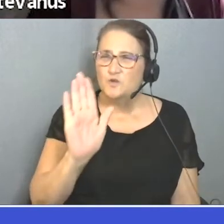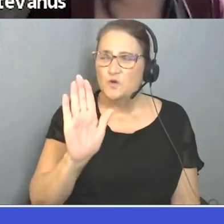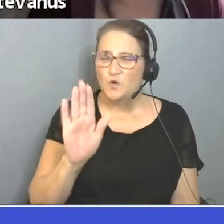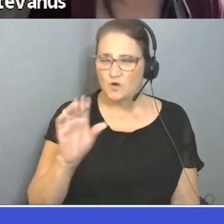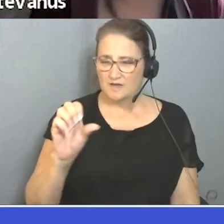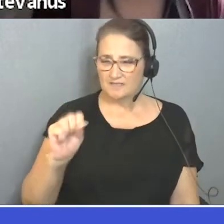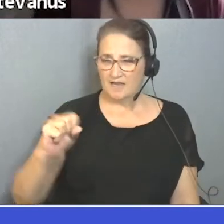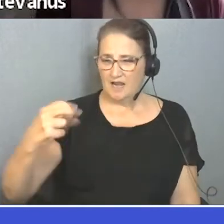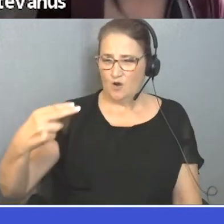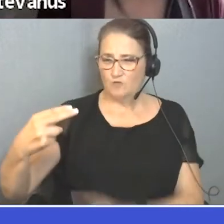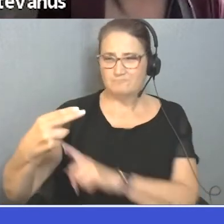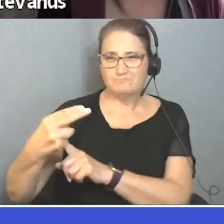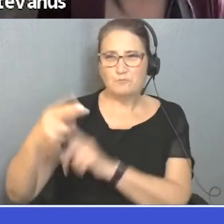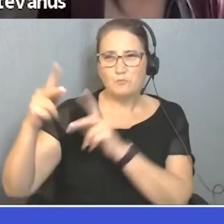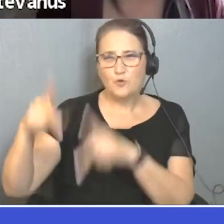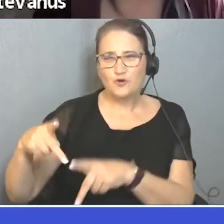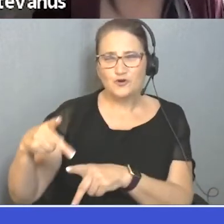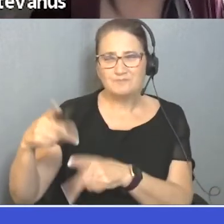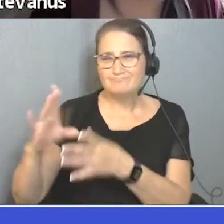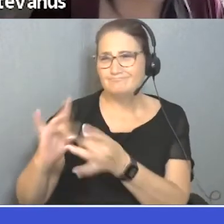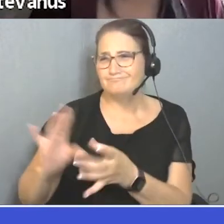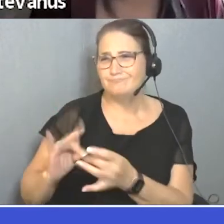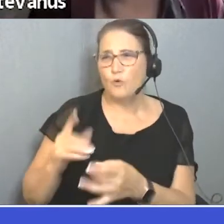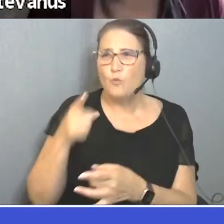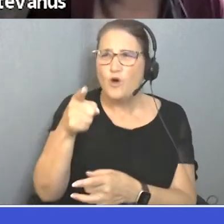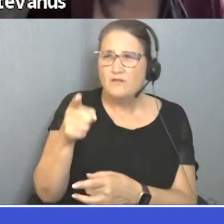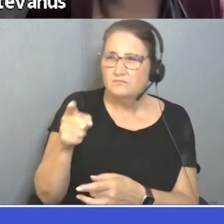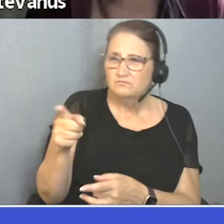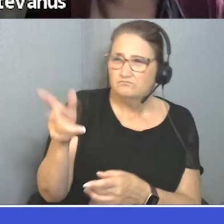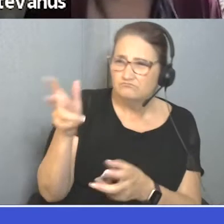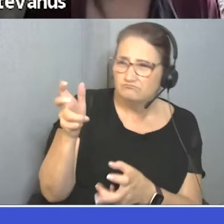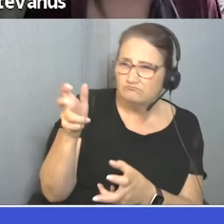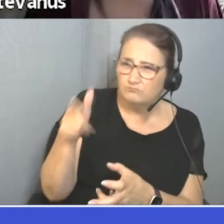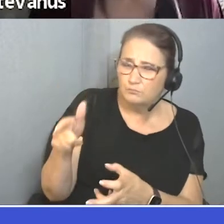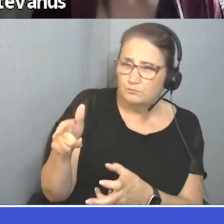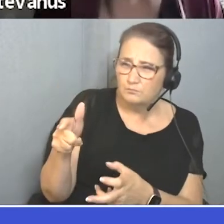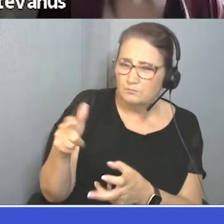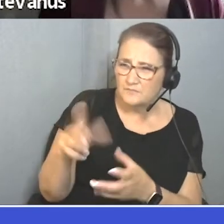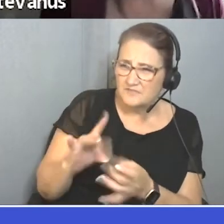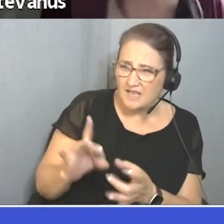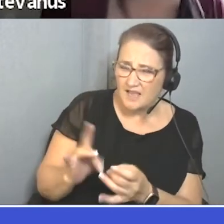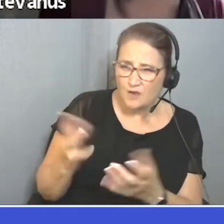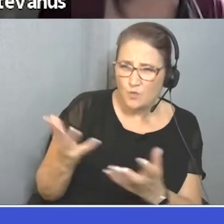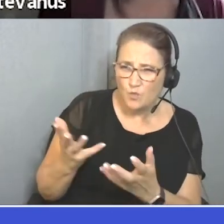stakeholder saying? What have you heard them say? What might you assume they're saying? If you know your